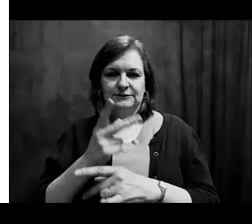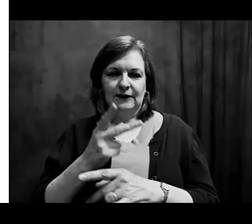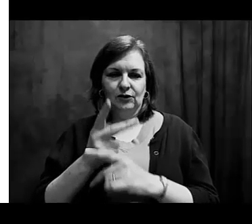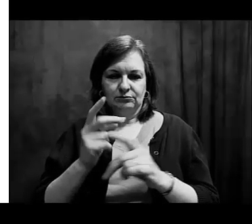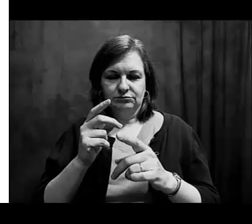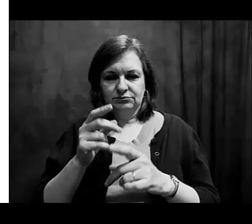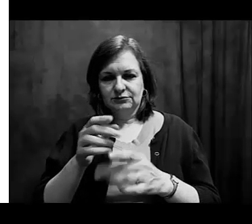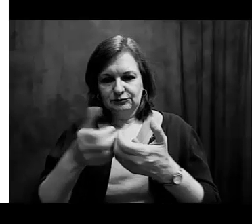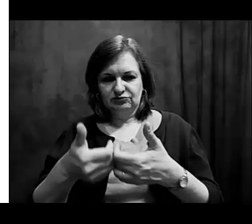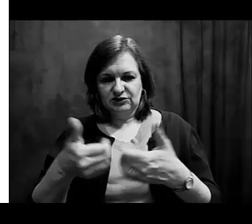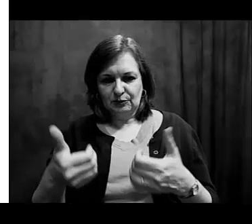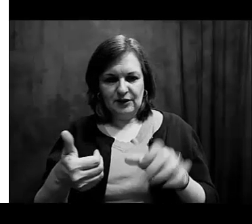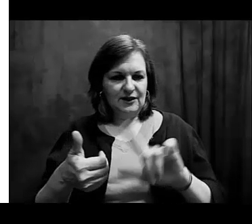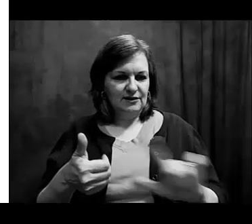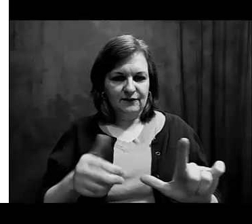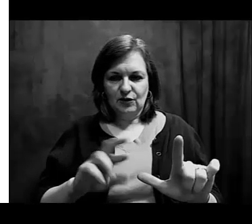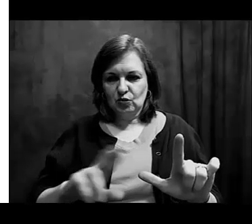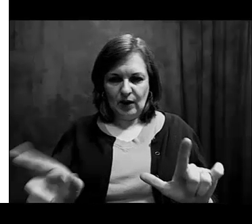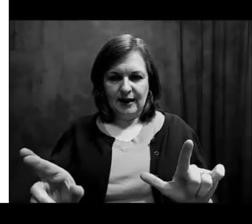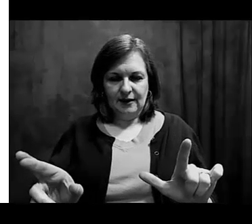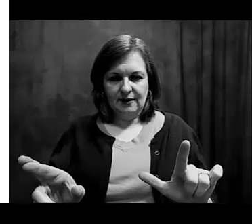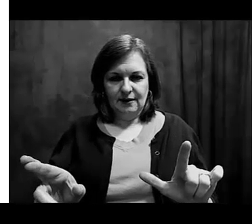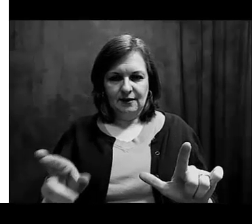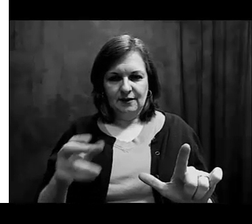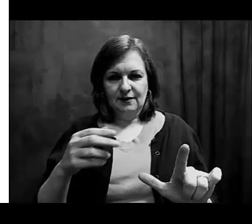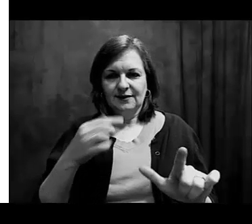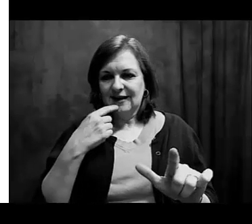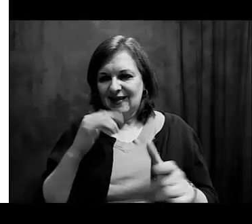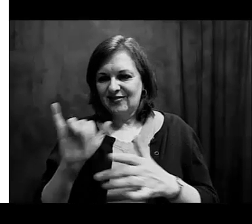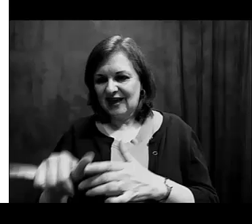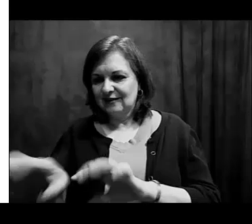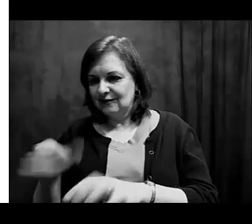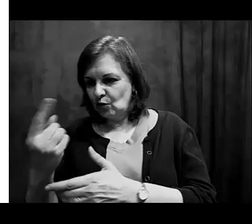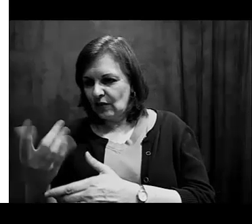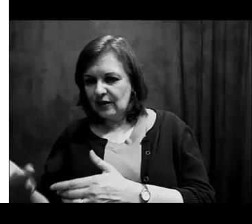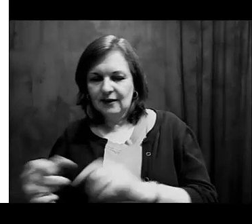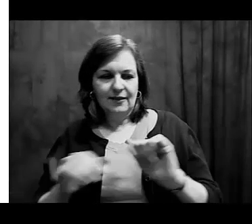the brain can actually compensate for some of the things